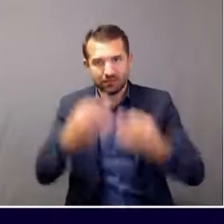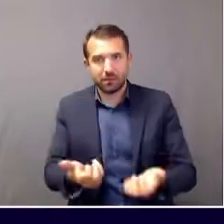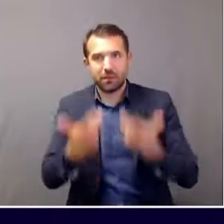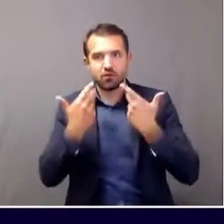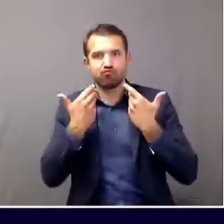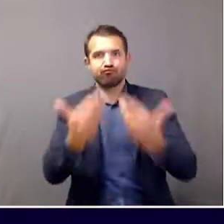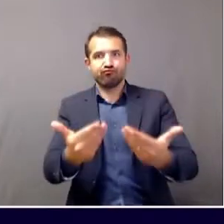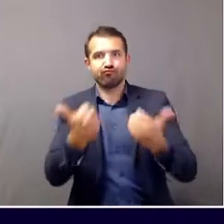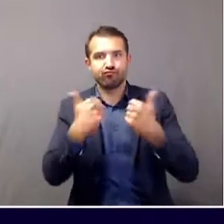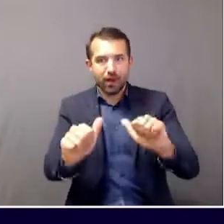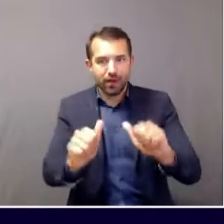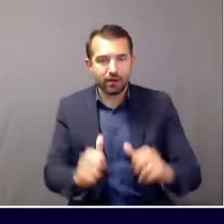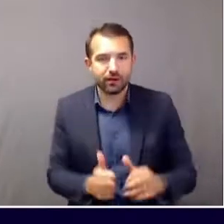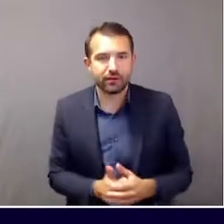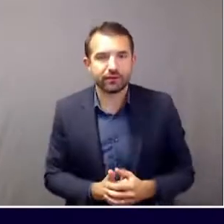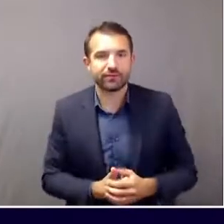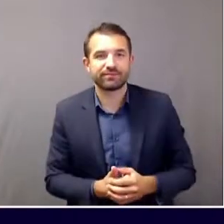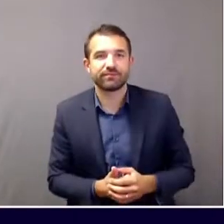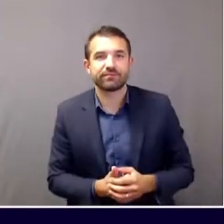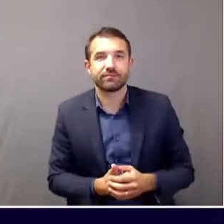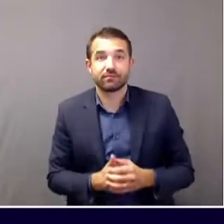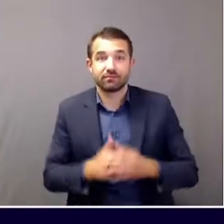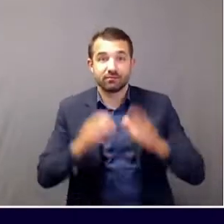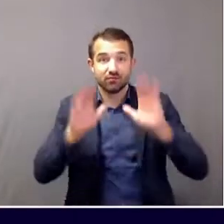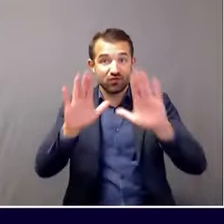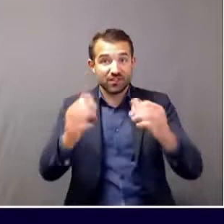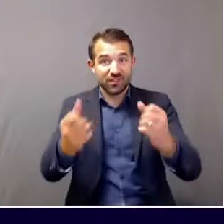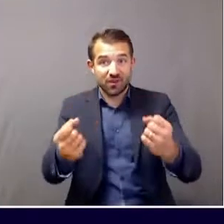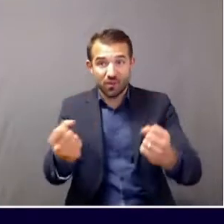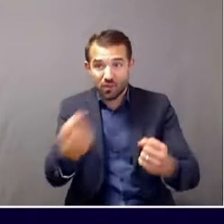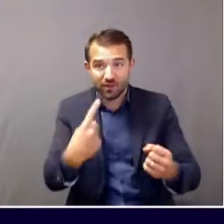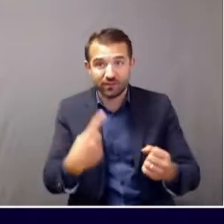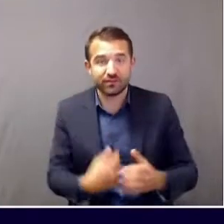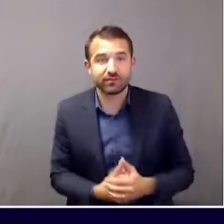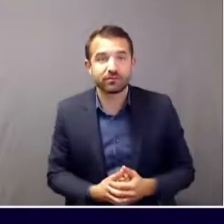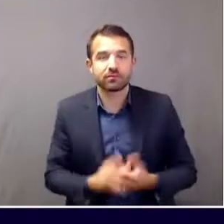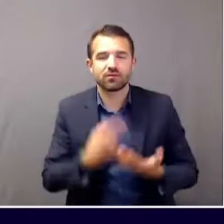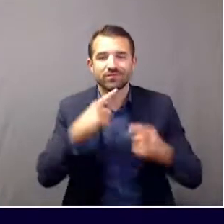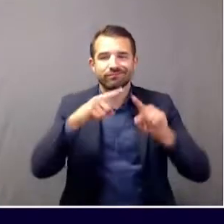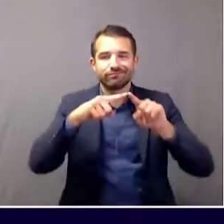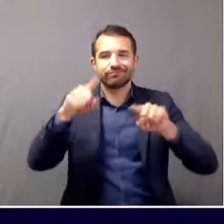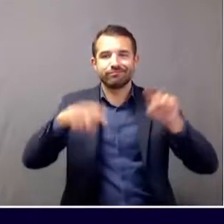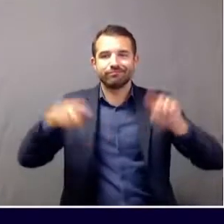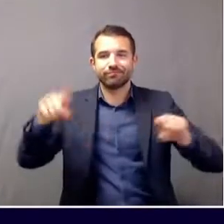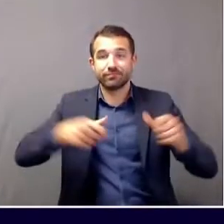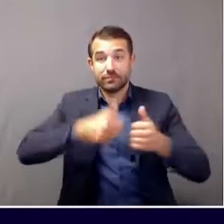what is important to note here